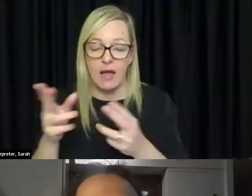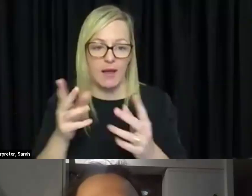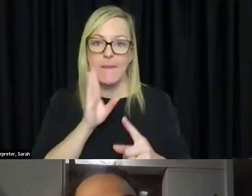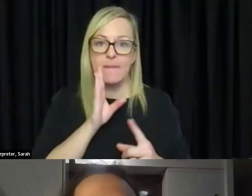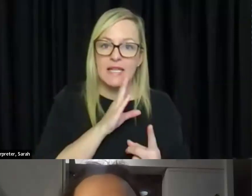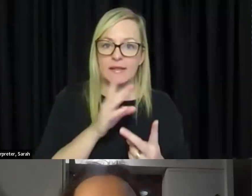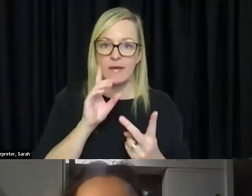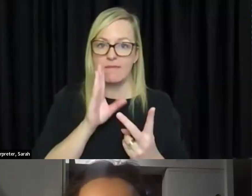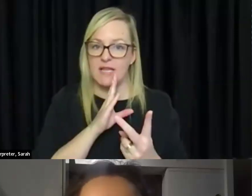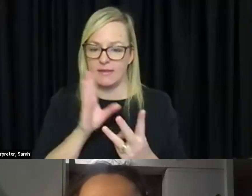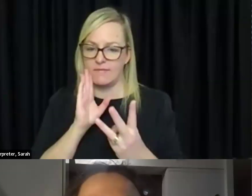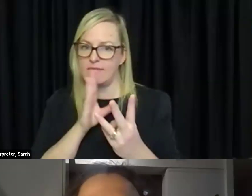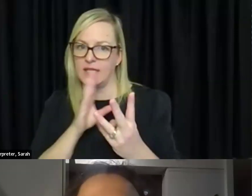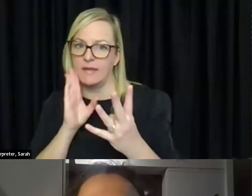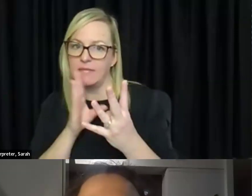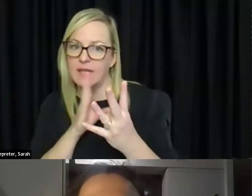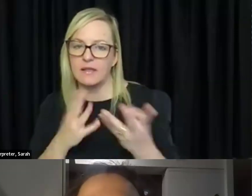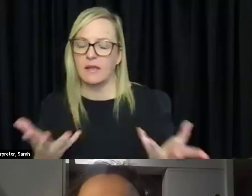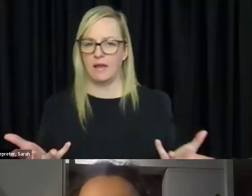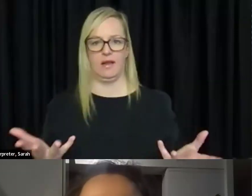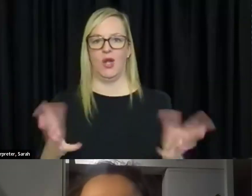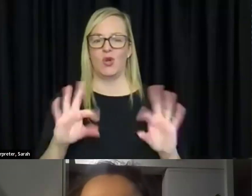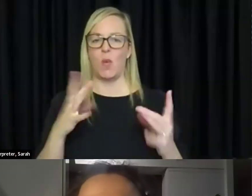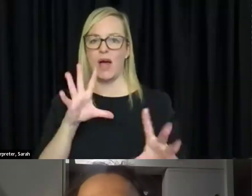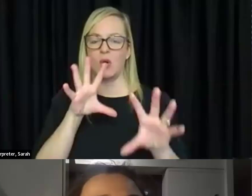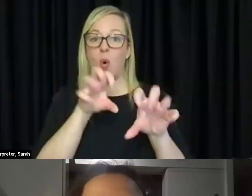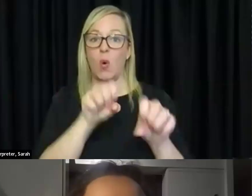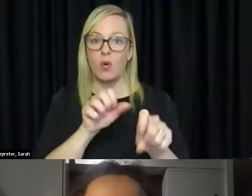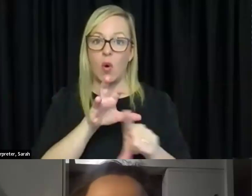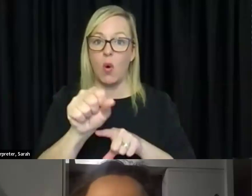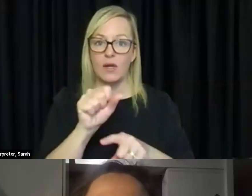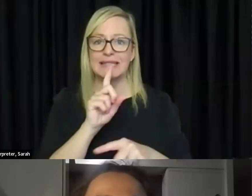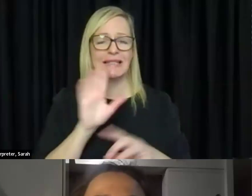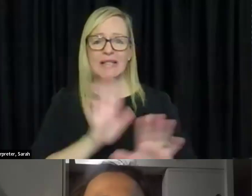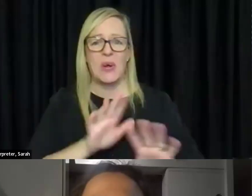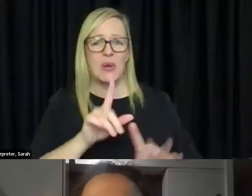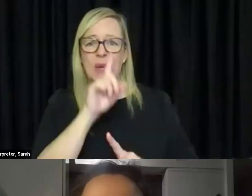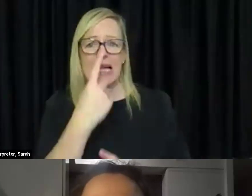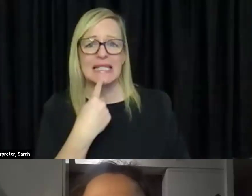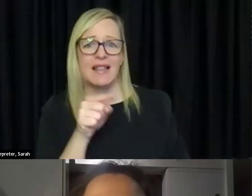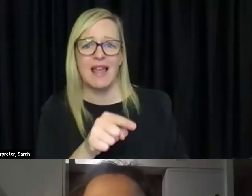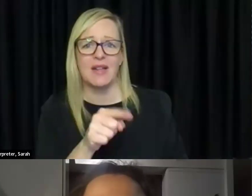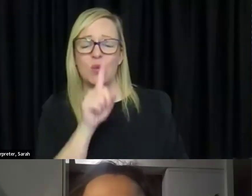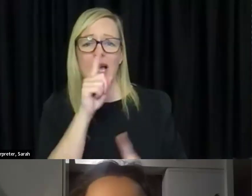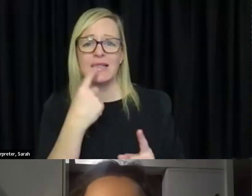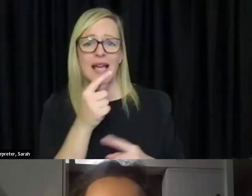and thought, hang on a second this title and these words are perpetuating very damaging